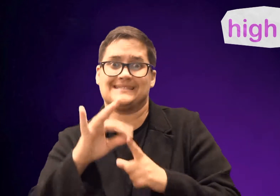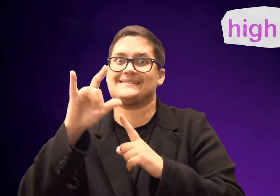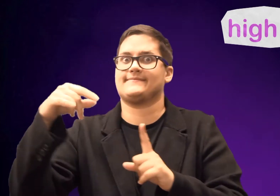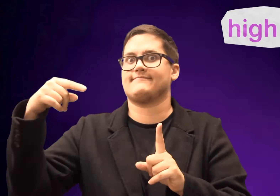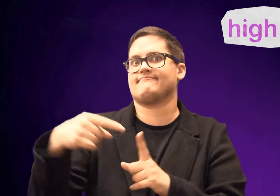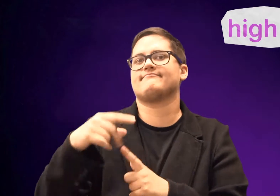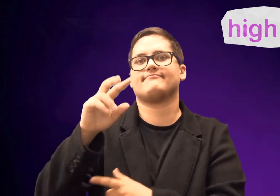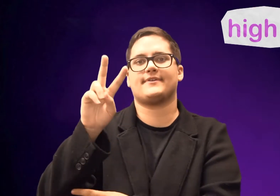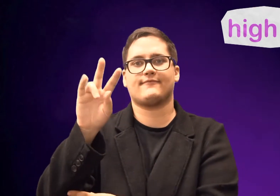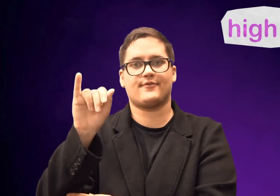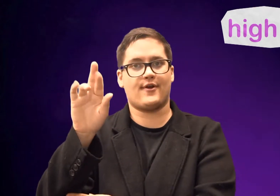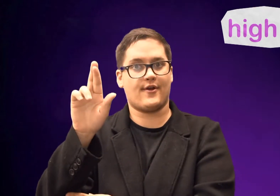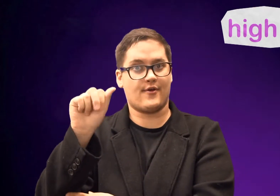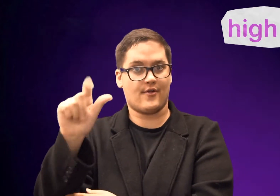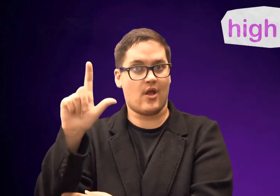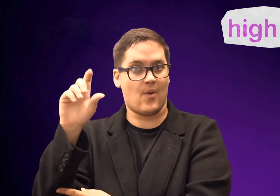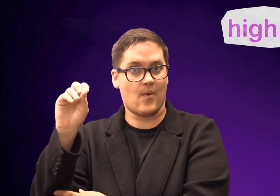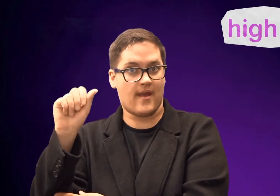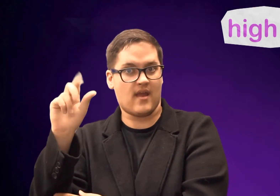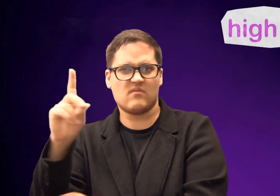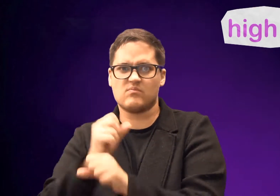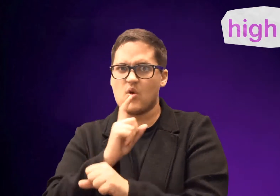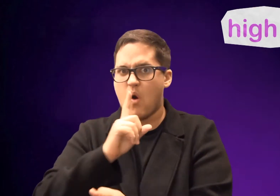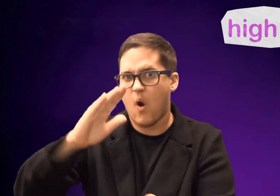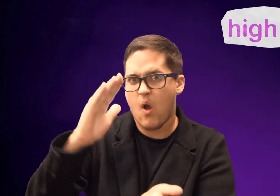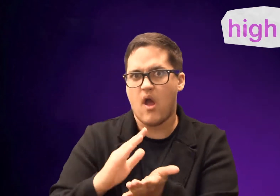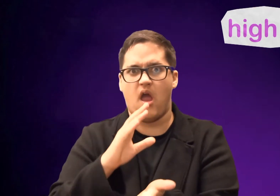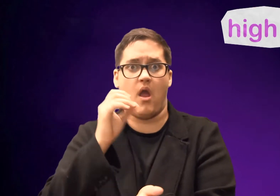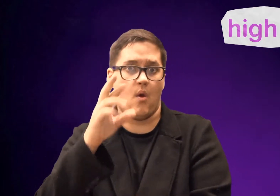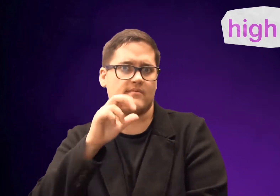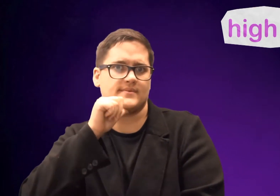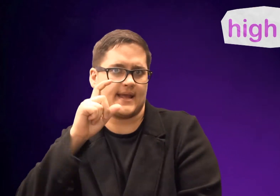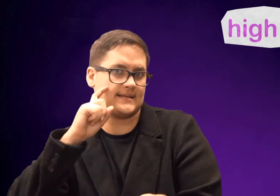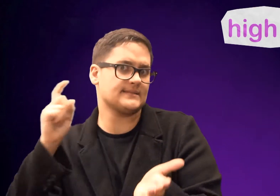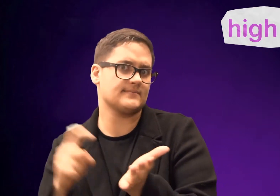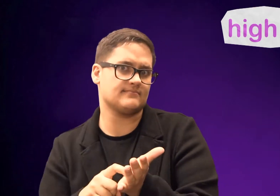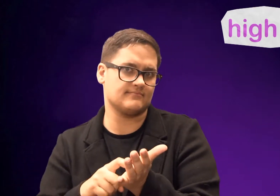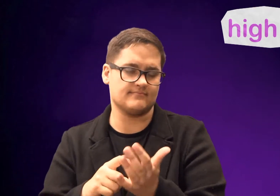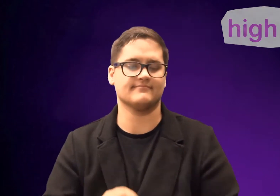and especially to monitor your viral load level to keep it low or undetectable.